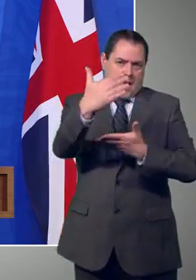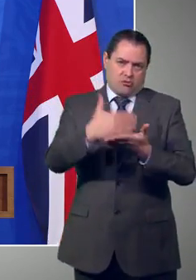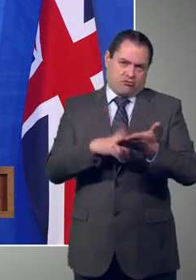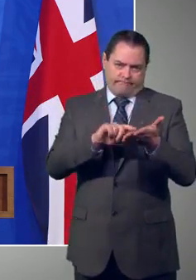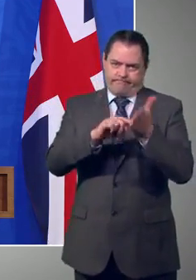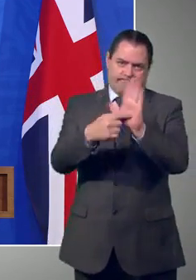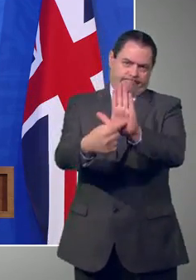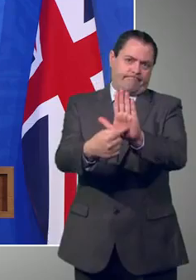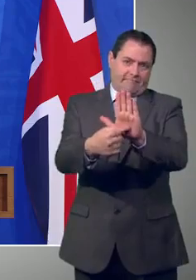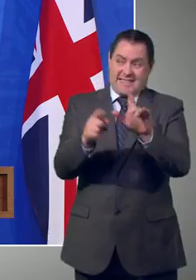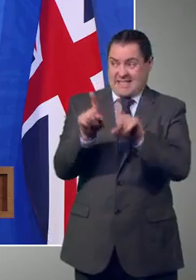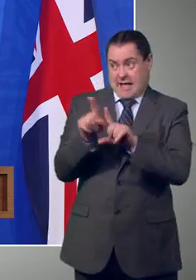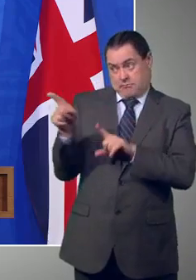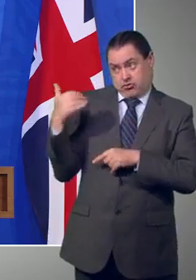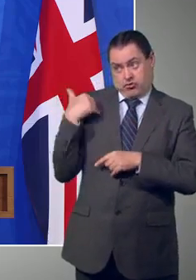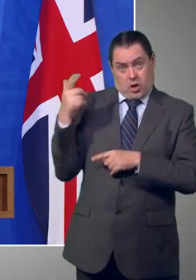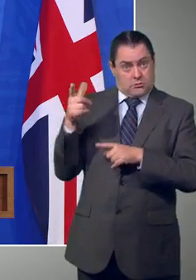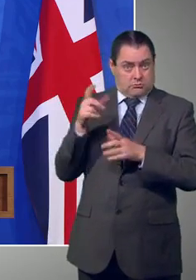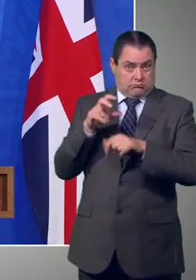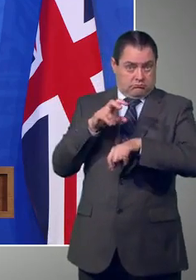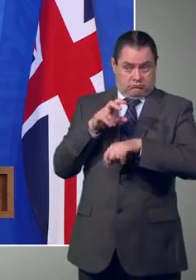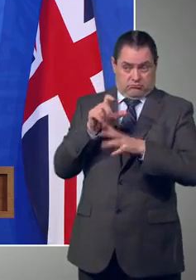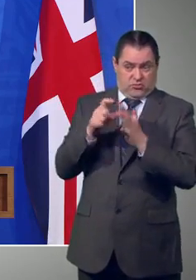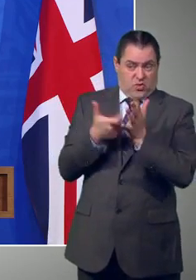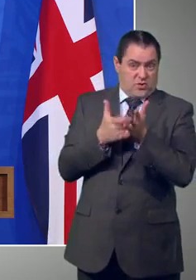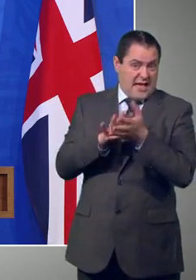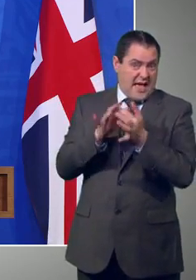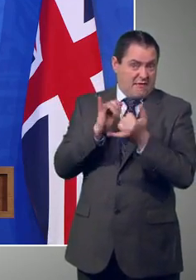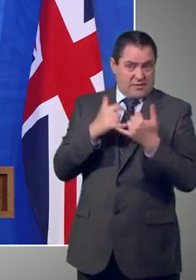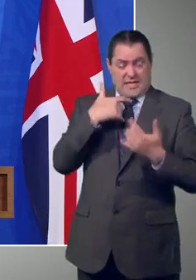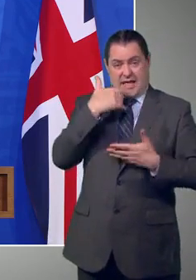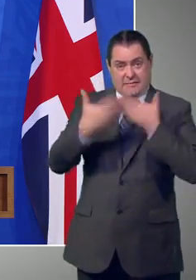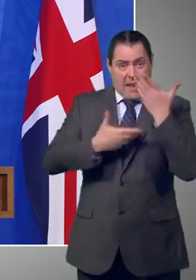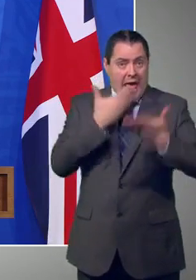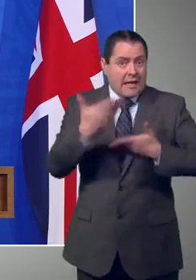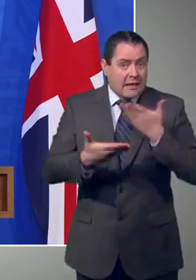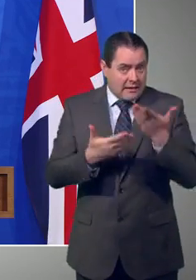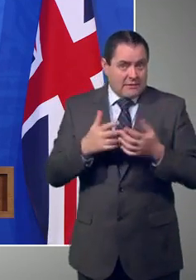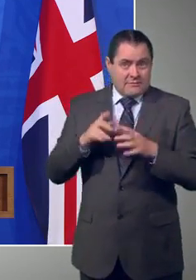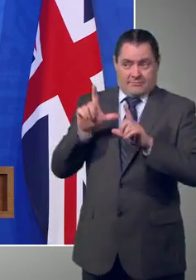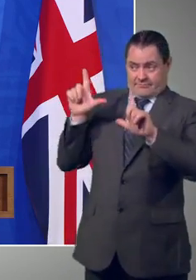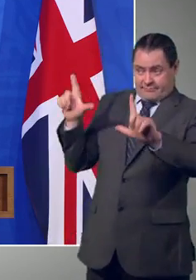latest. And answer as many